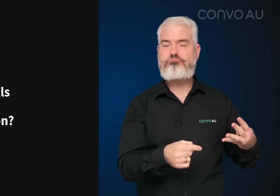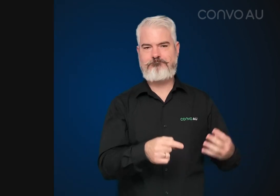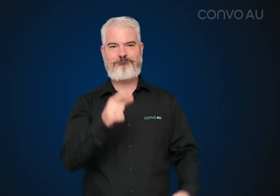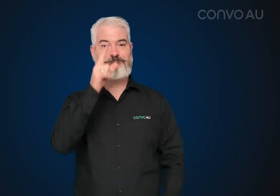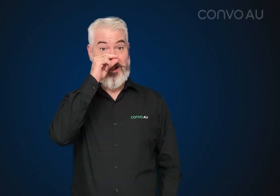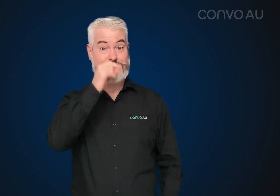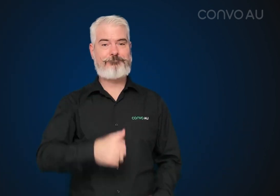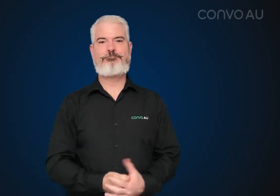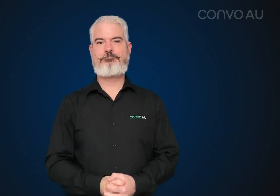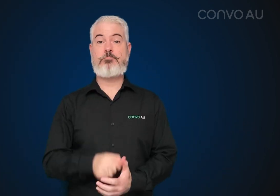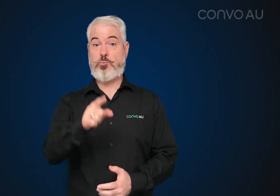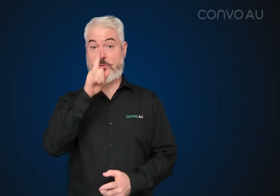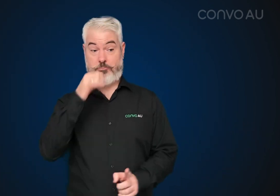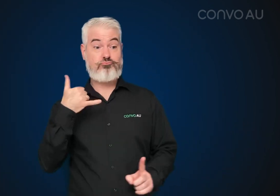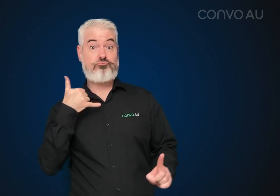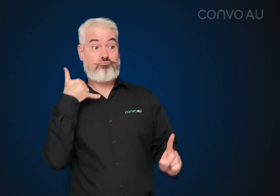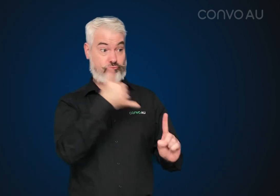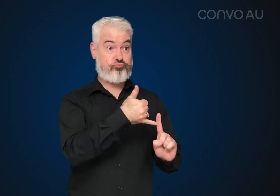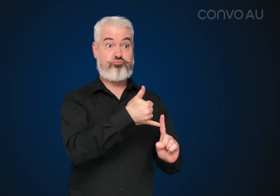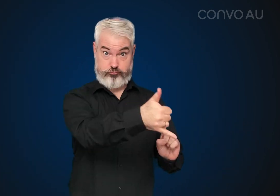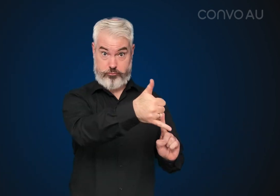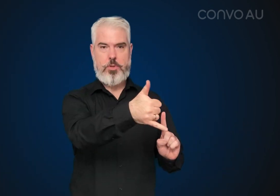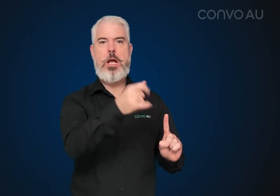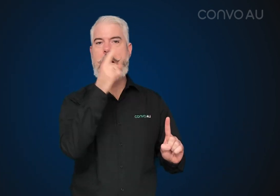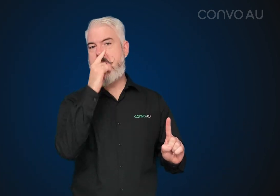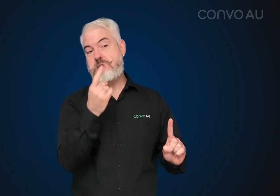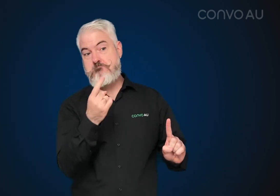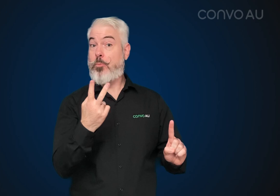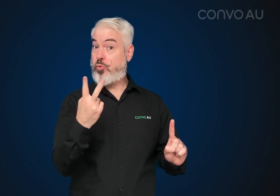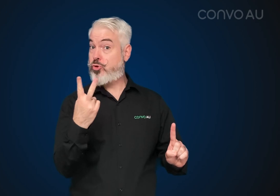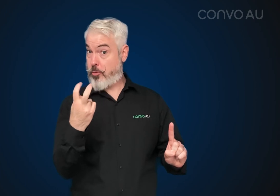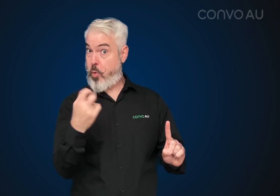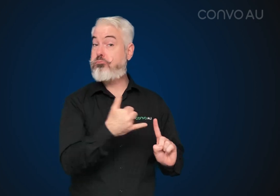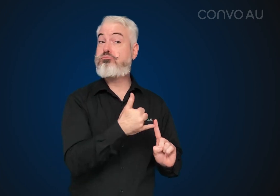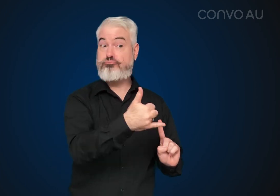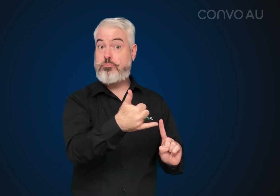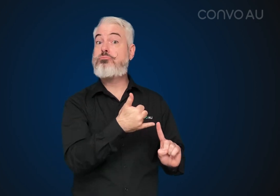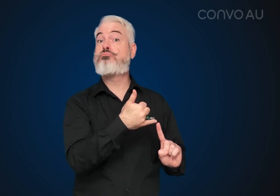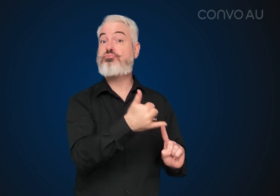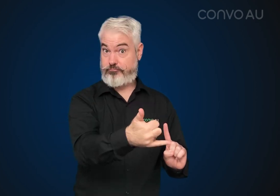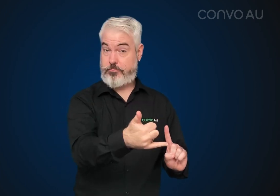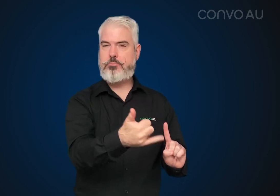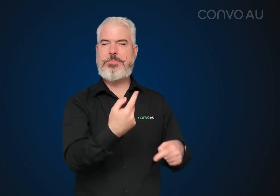Well, you are able to make up to two additional calls using the same connection,